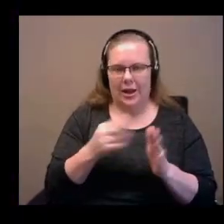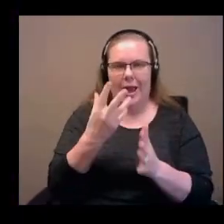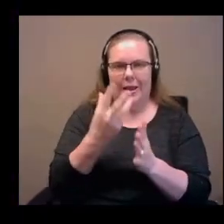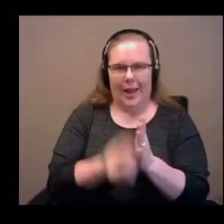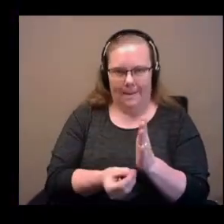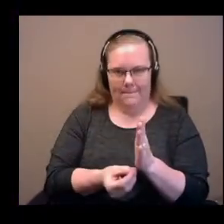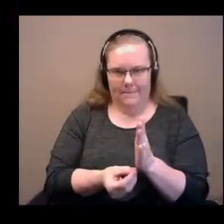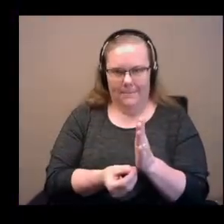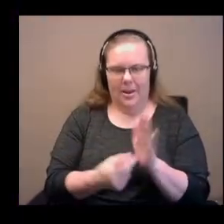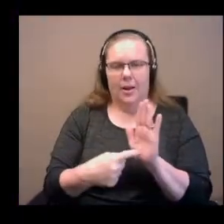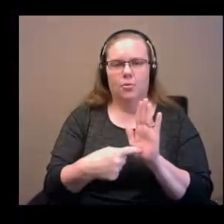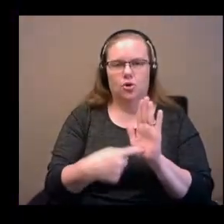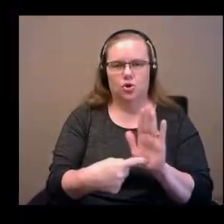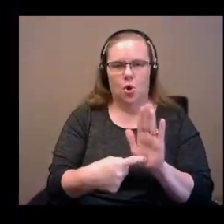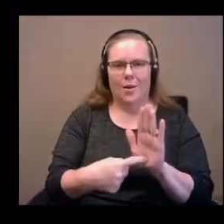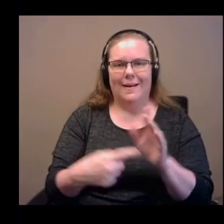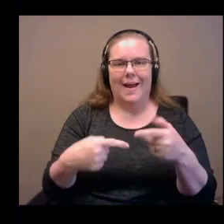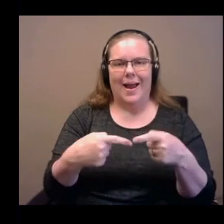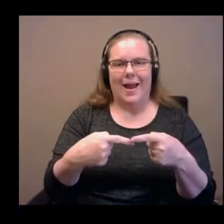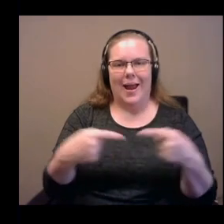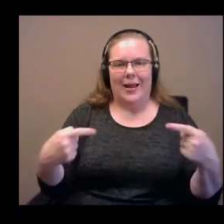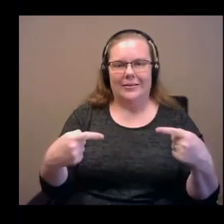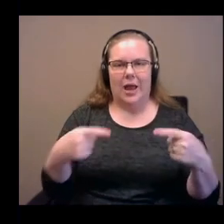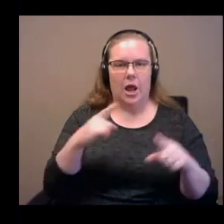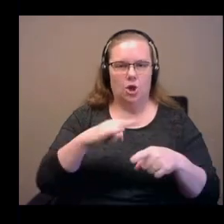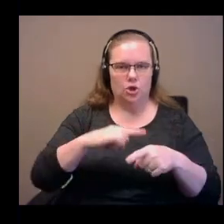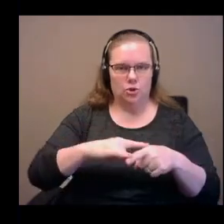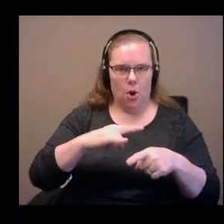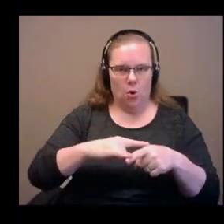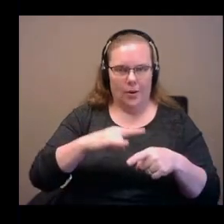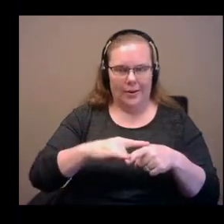anti-smoking ad from Thailand, and I want you to watch the video, see what you think. There’ll be